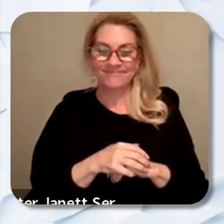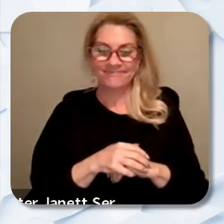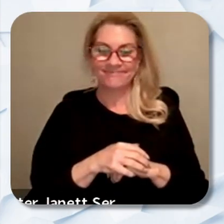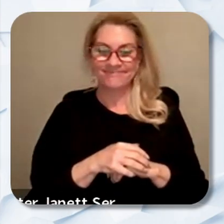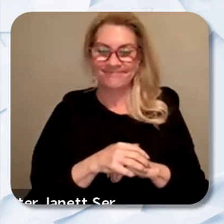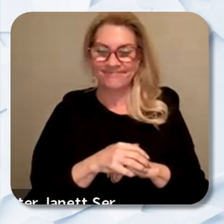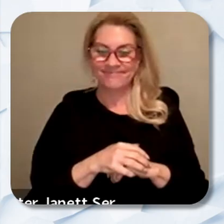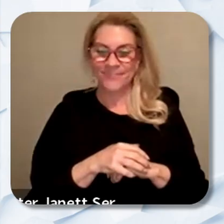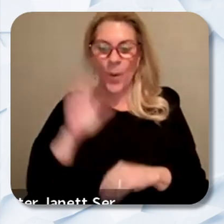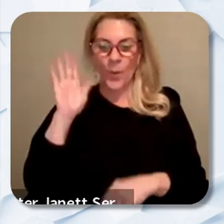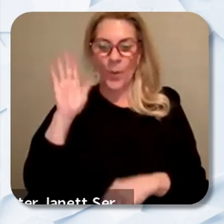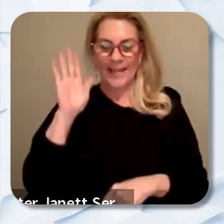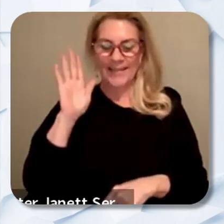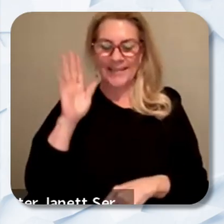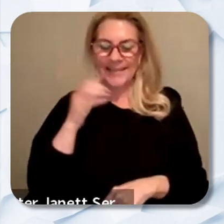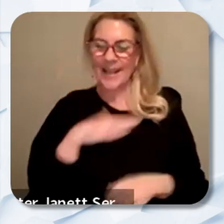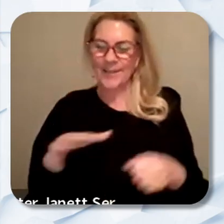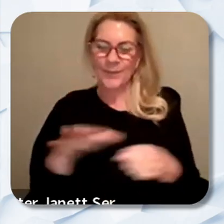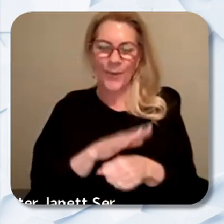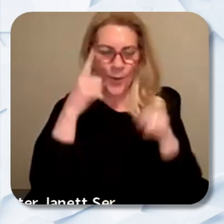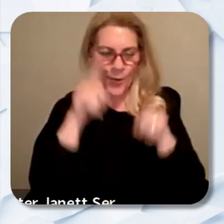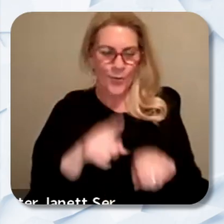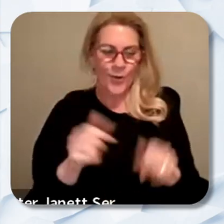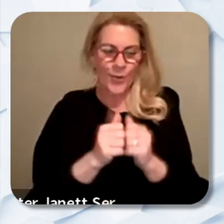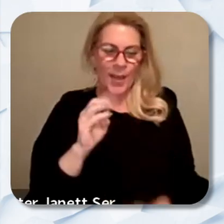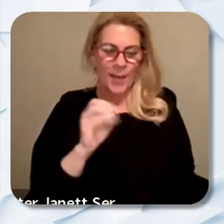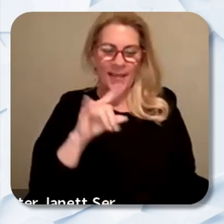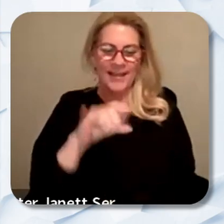Alycia McInnish: Yes yes. Oh I totally agree with Melissa. And I love having her as a coach